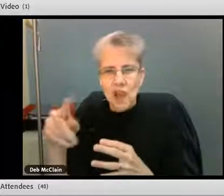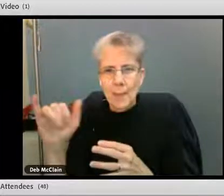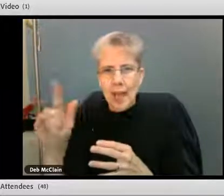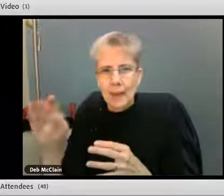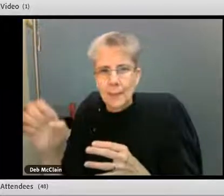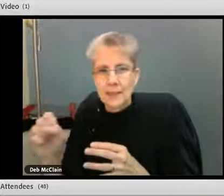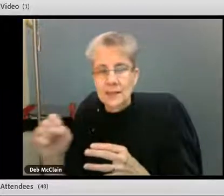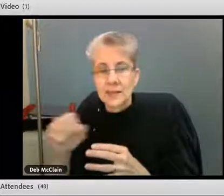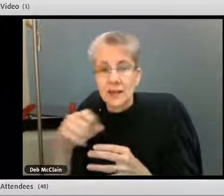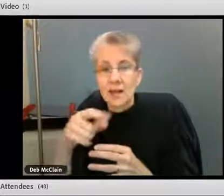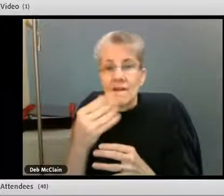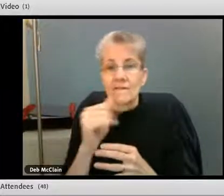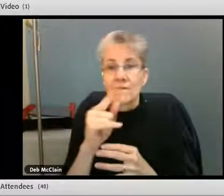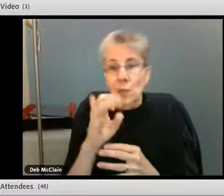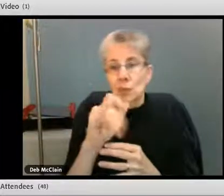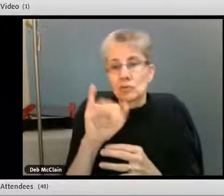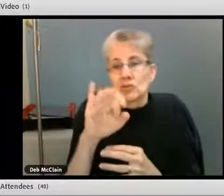so you have to have an ongoing fee.